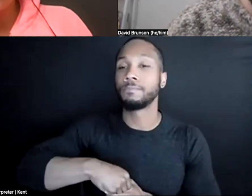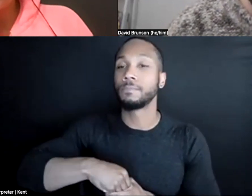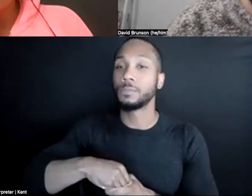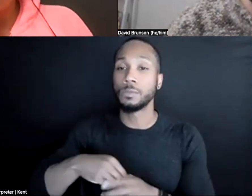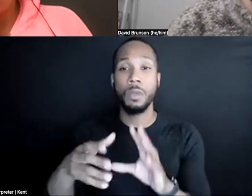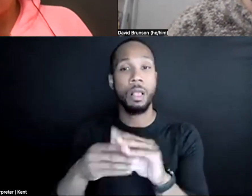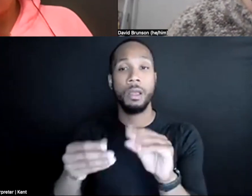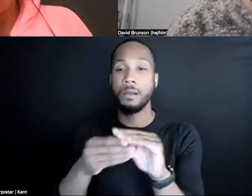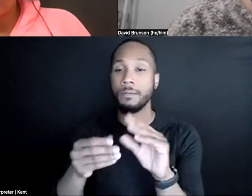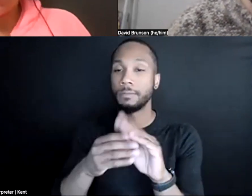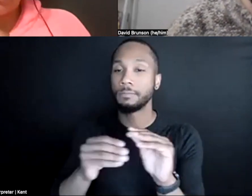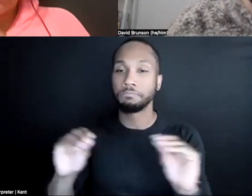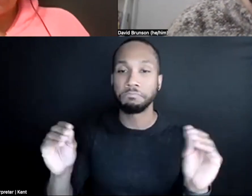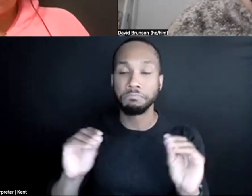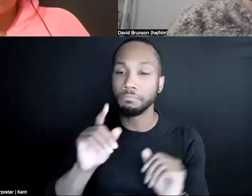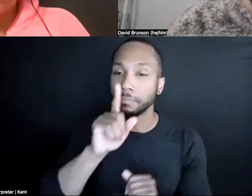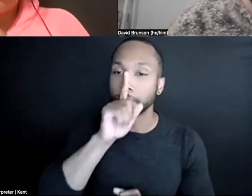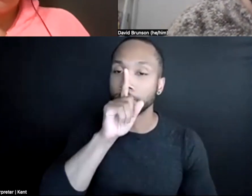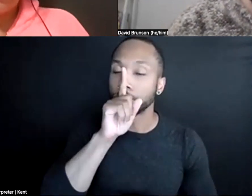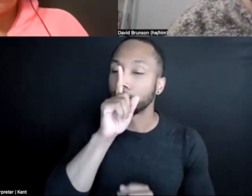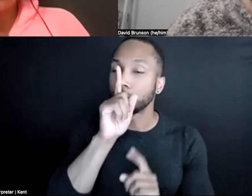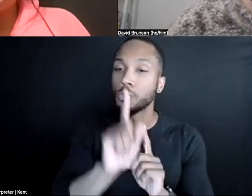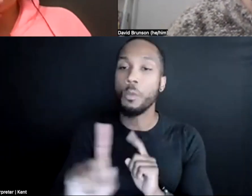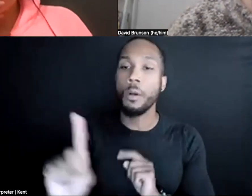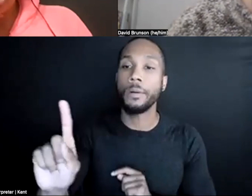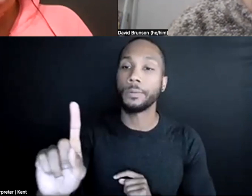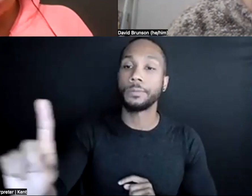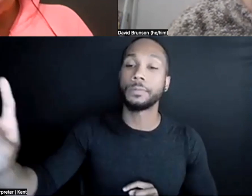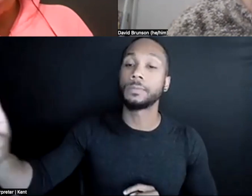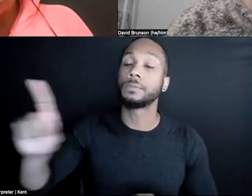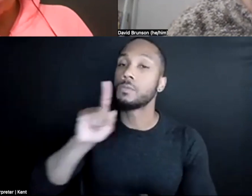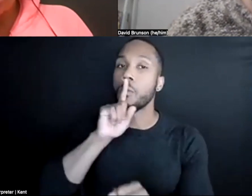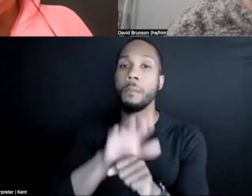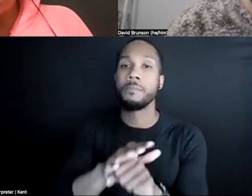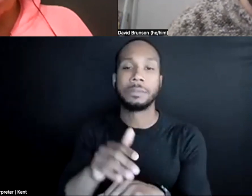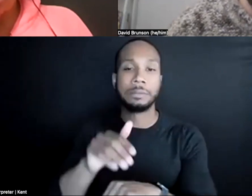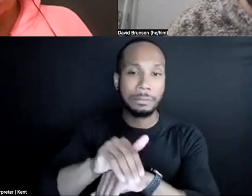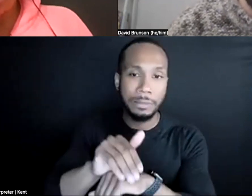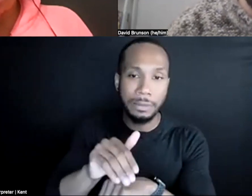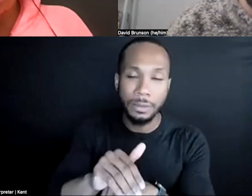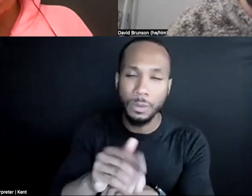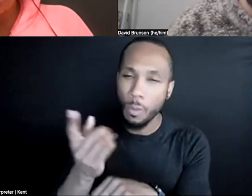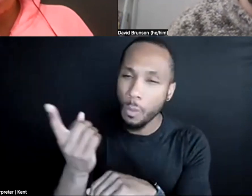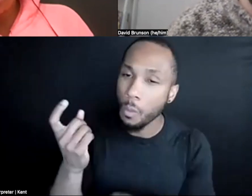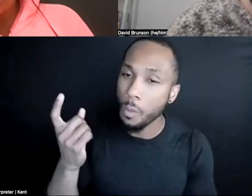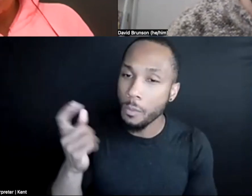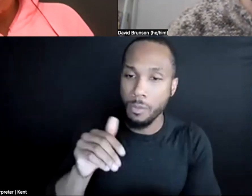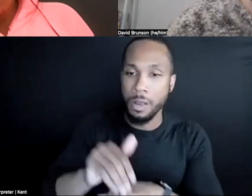they are only wandering She promises another night a final ravaged night that knows nothing of morning